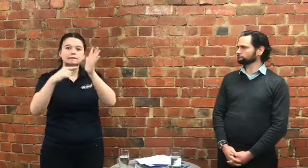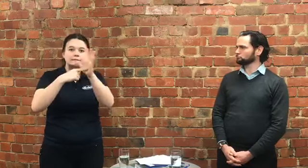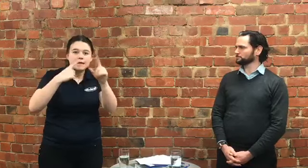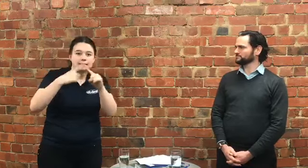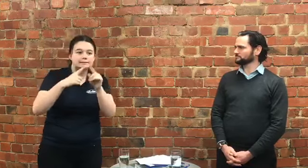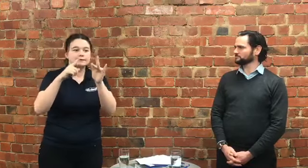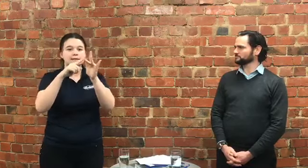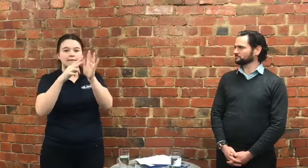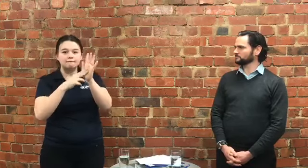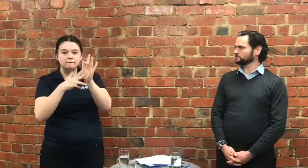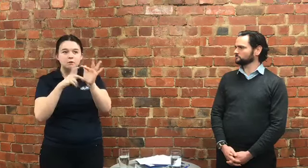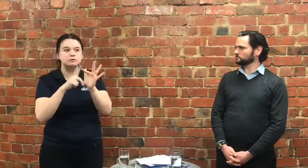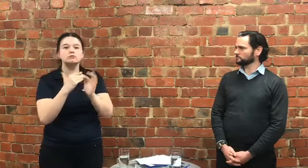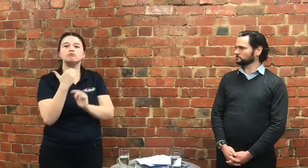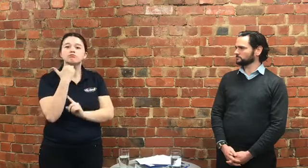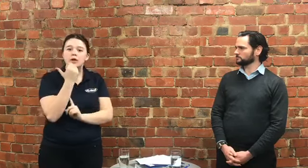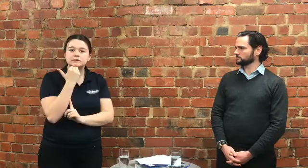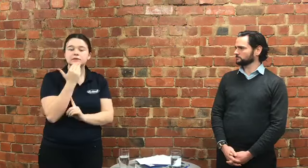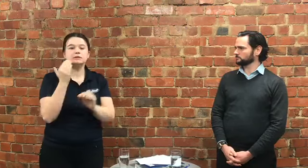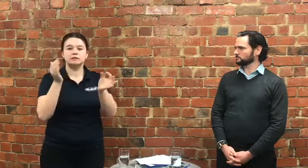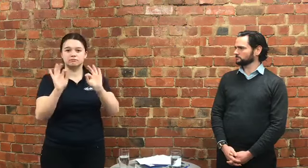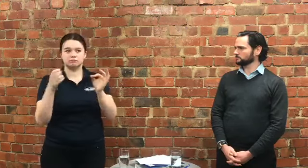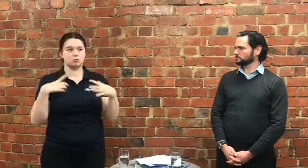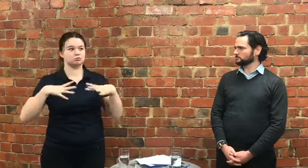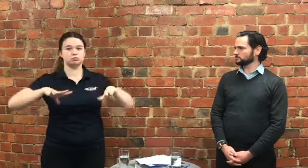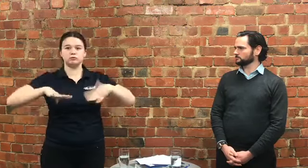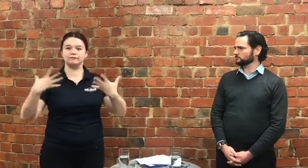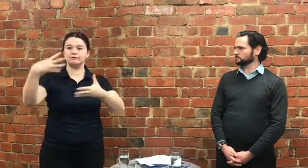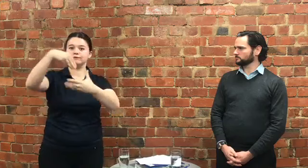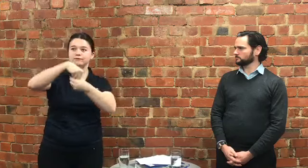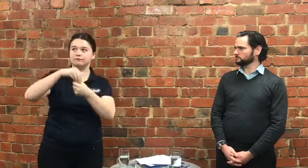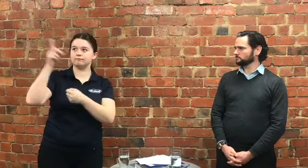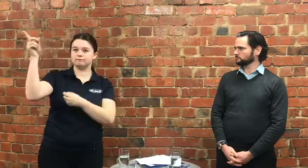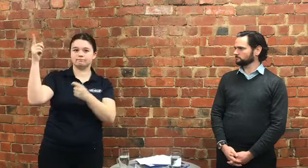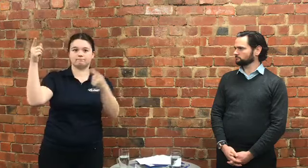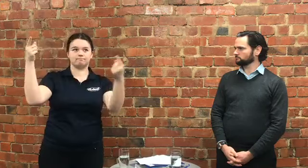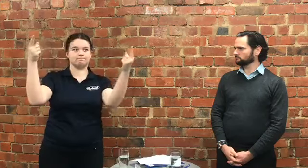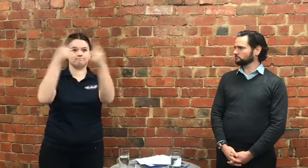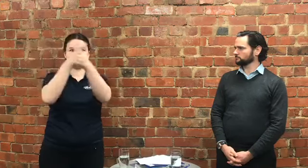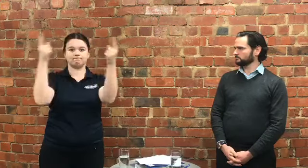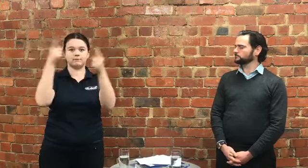You don't need to worry at all about invoices, taxes, prices, or anything.